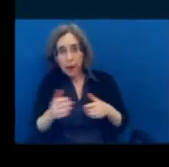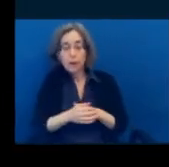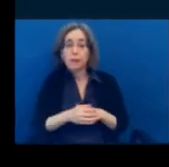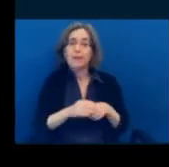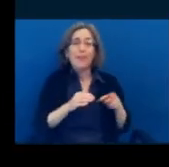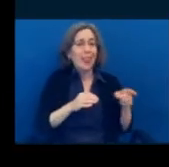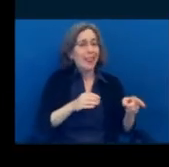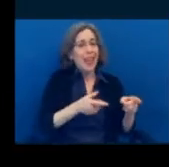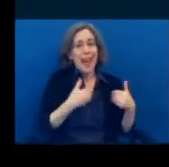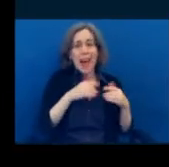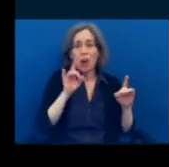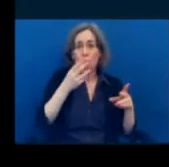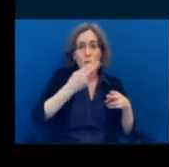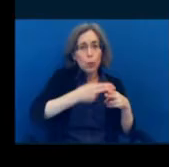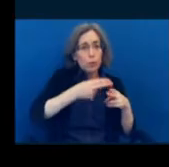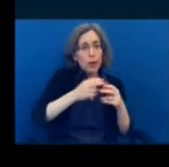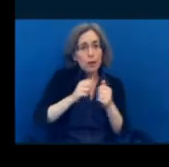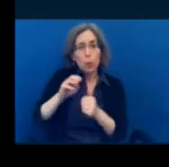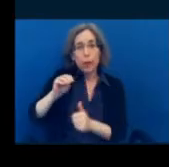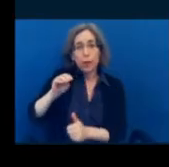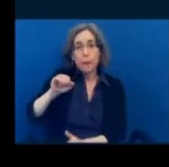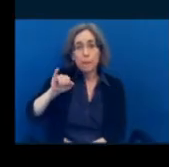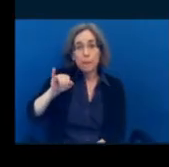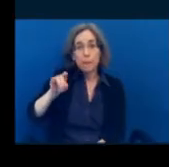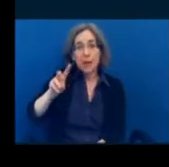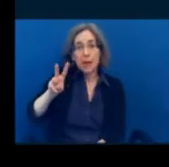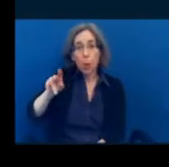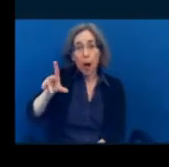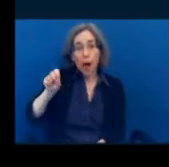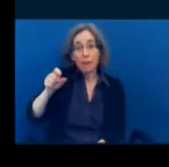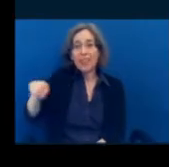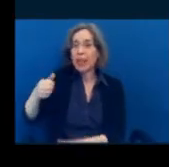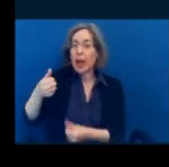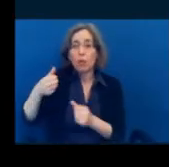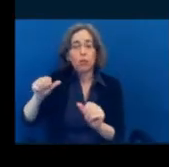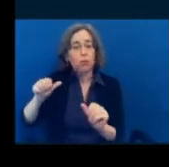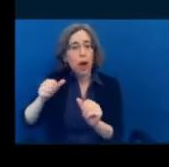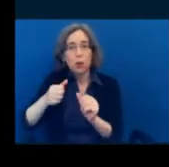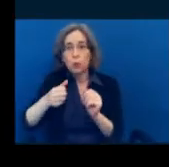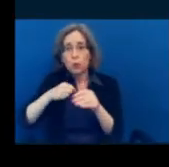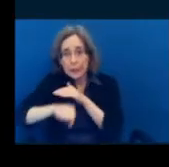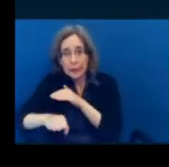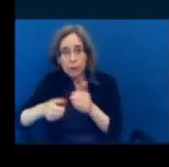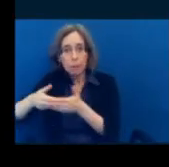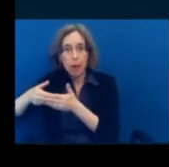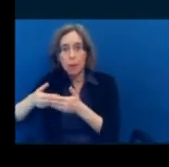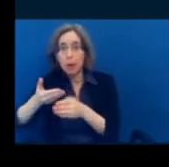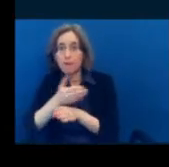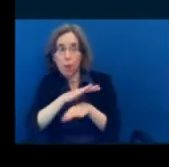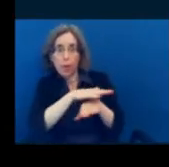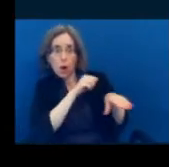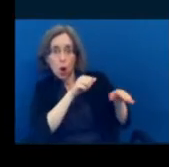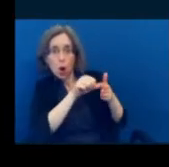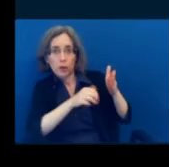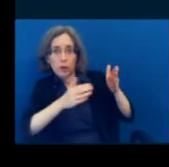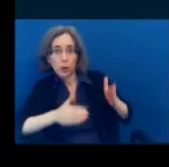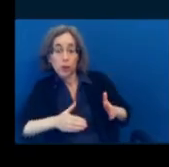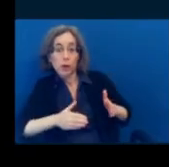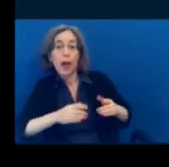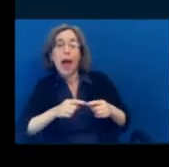WITH MIDWIFES WHO WILL DO EVERYTHING TO DELIVER THE BABY BEFORE CALLING ON A SURGEON AND CONVERSELY THE SURGEONS HAD A TERRIBLE VIEW OF MIDWIVES.